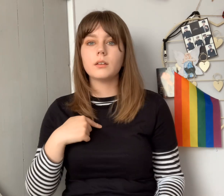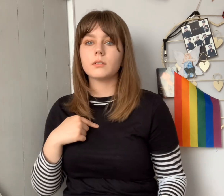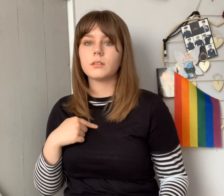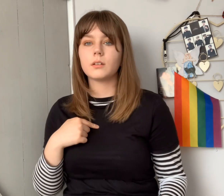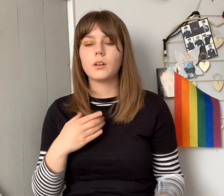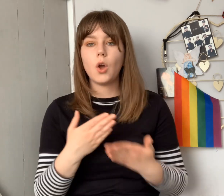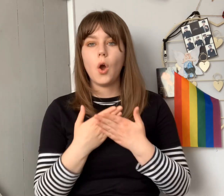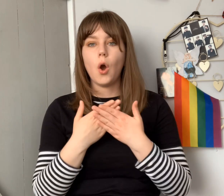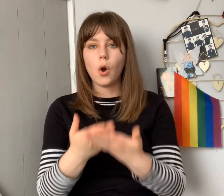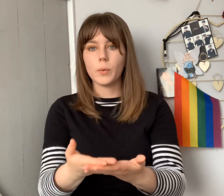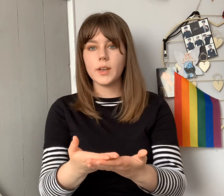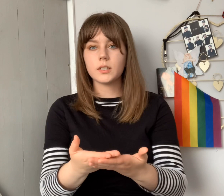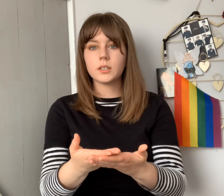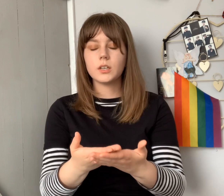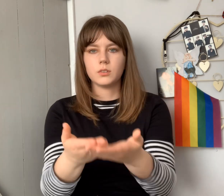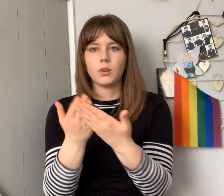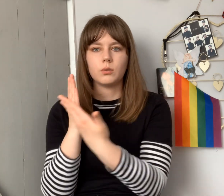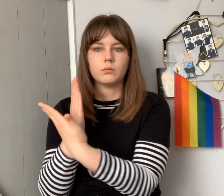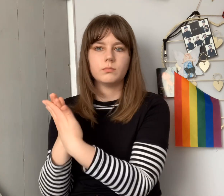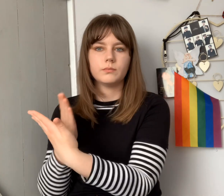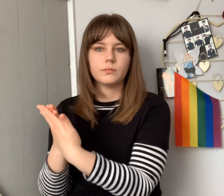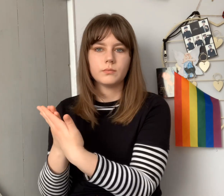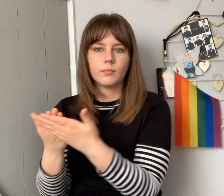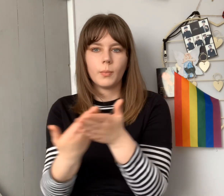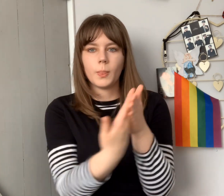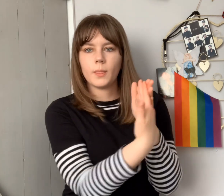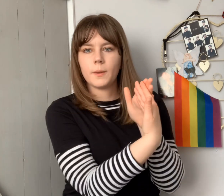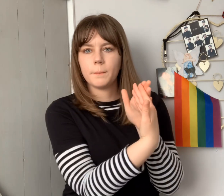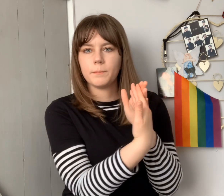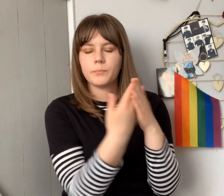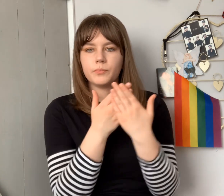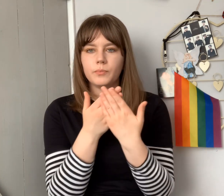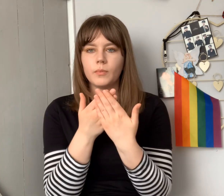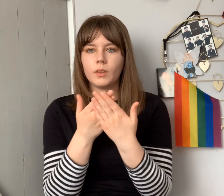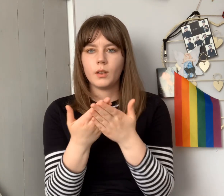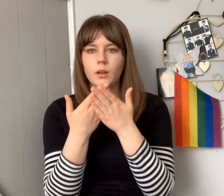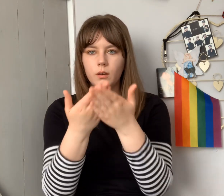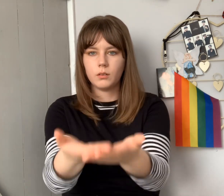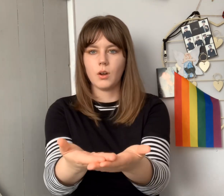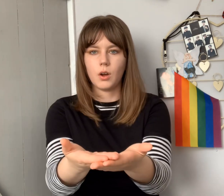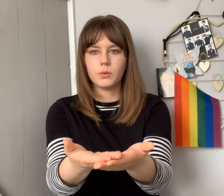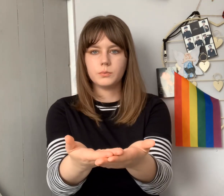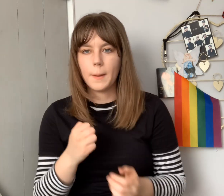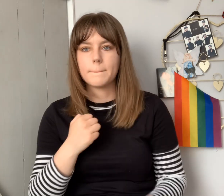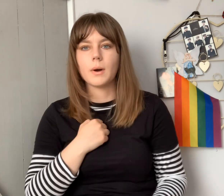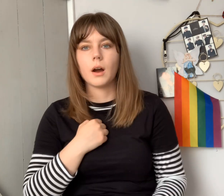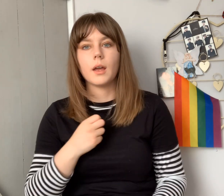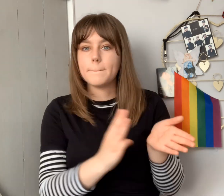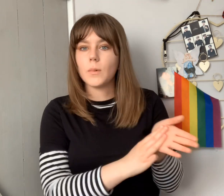"I owe it" Owe